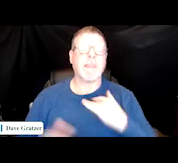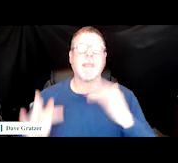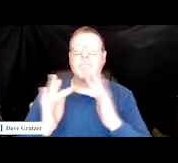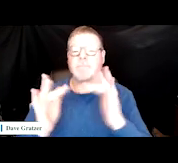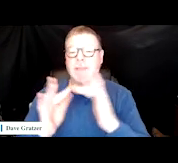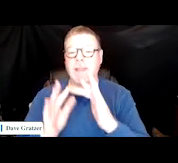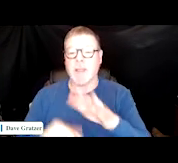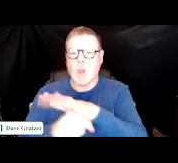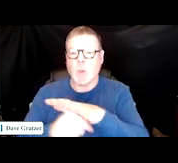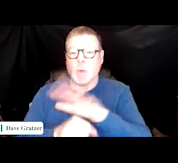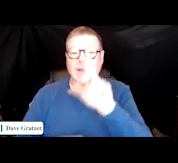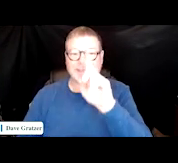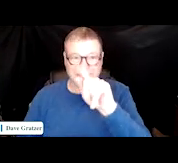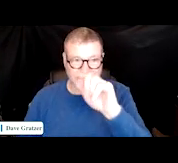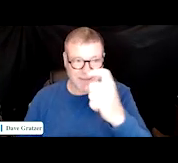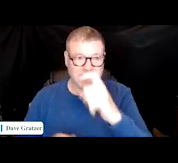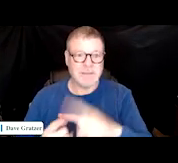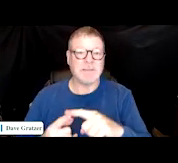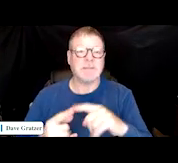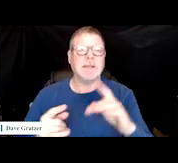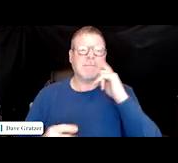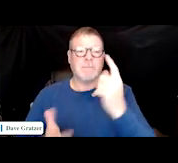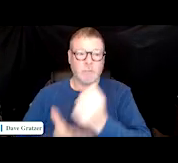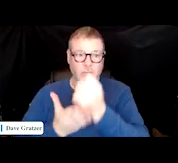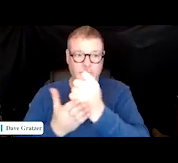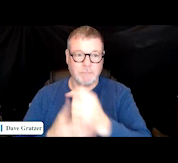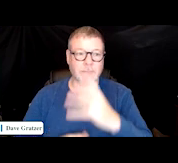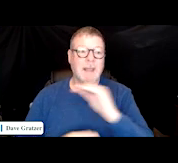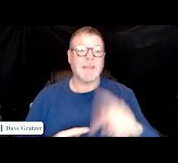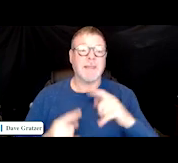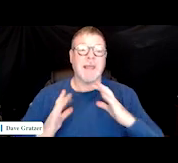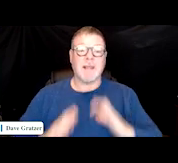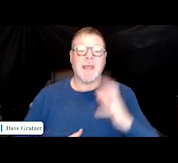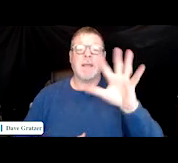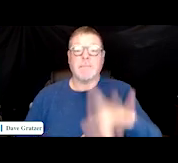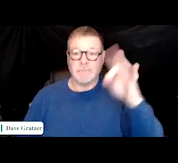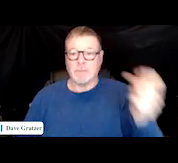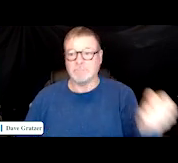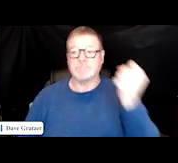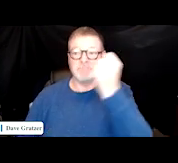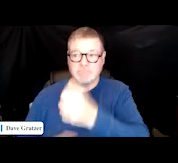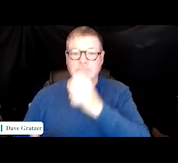to get client connected to treatment, and then client was picked up and transported here to our CRT office.